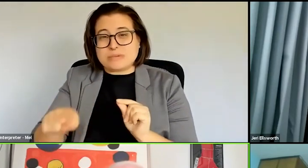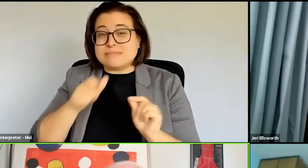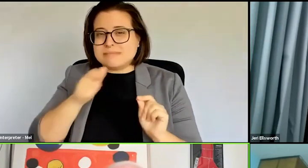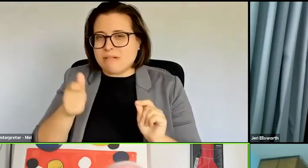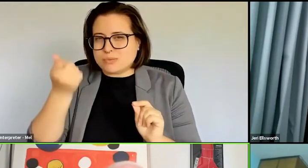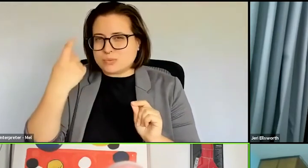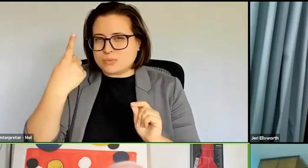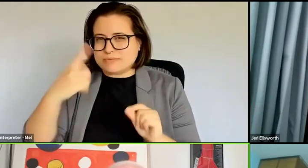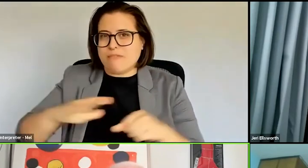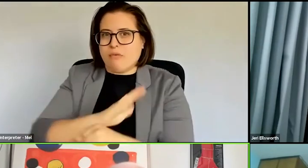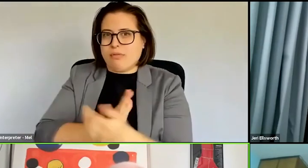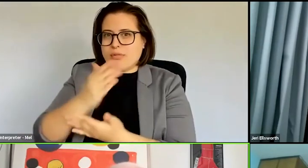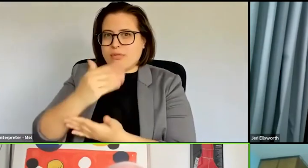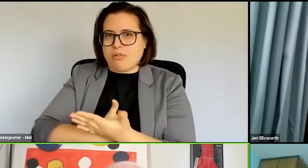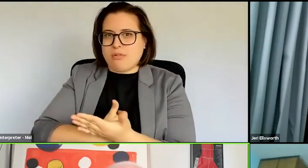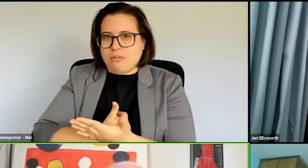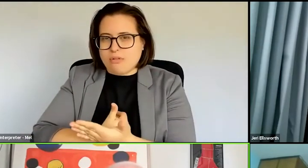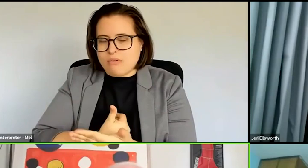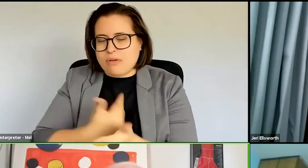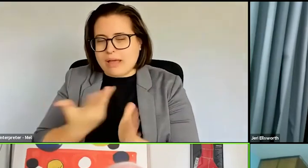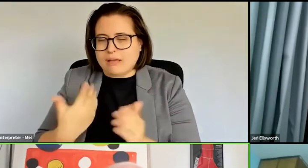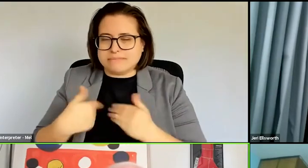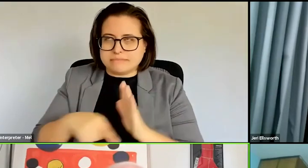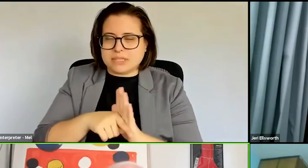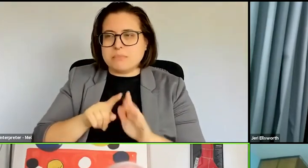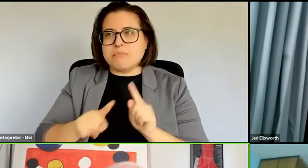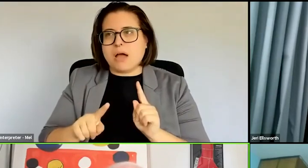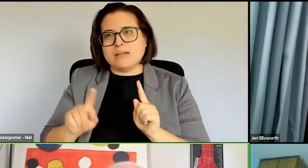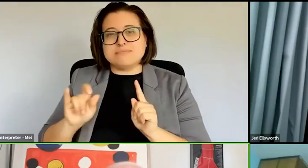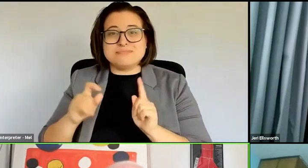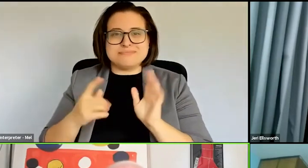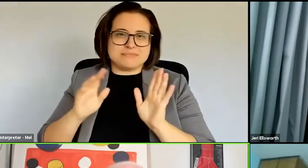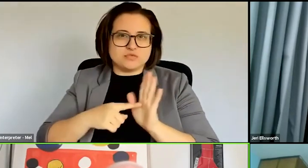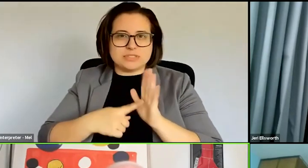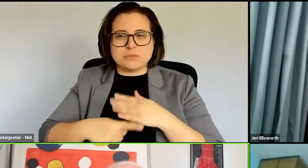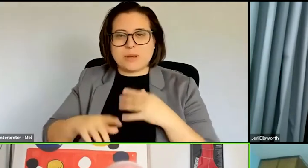but there's this thing called magic which delights people, and amuses them, and entertains them,